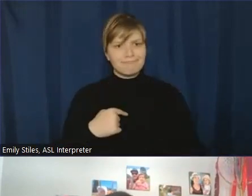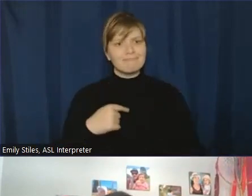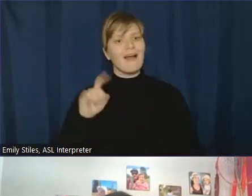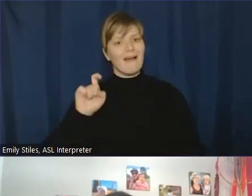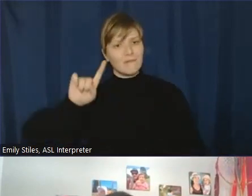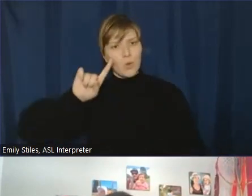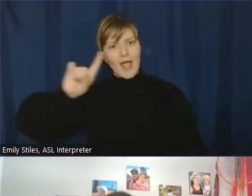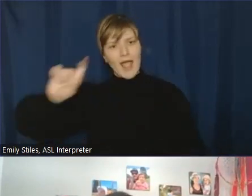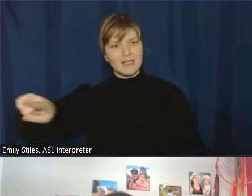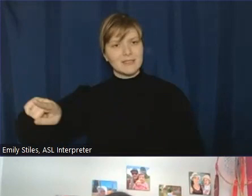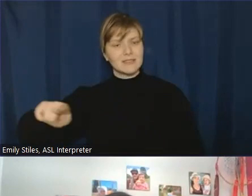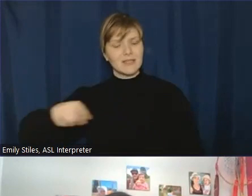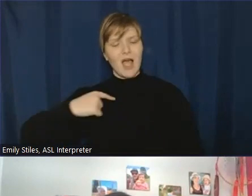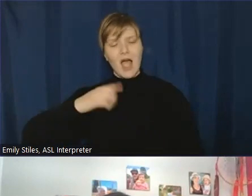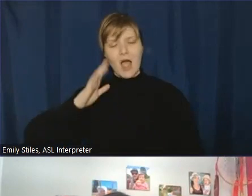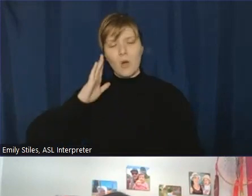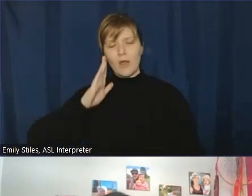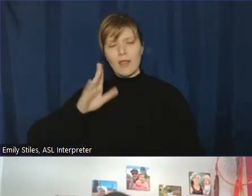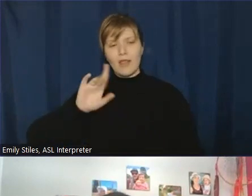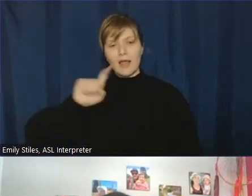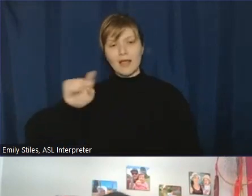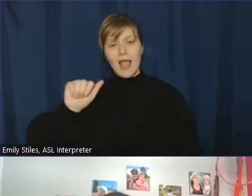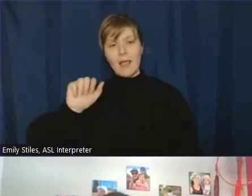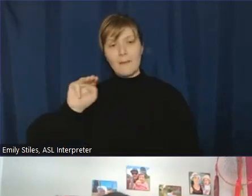will reach out to Amy Conrick, who is the Director of the National Center for Mobility